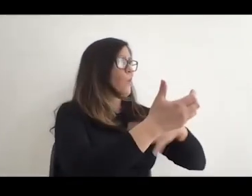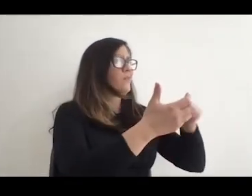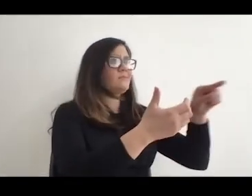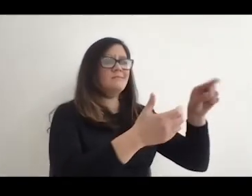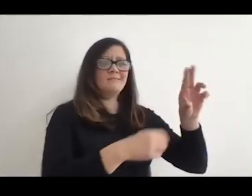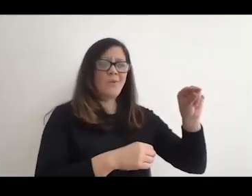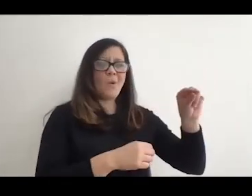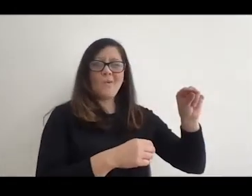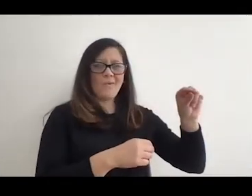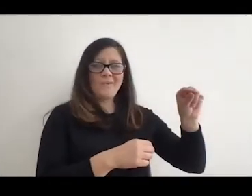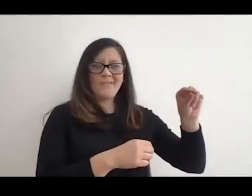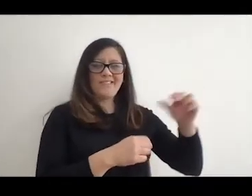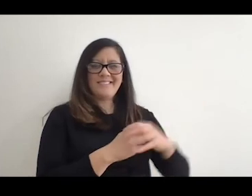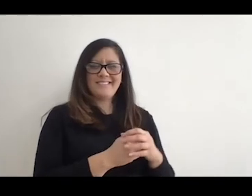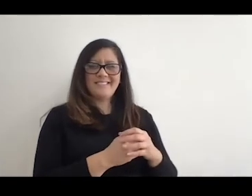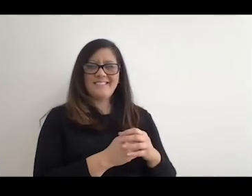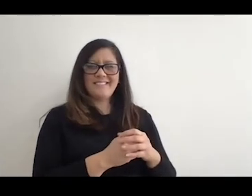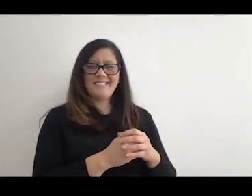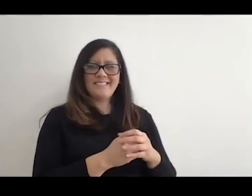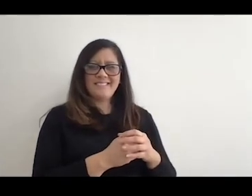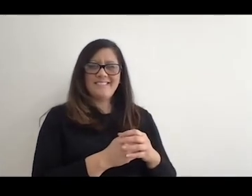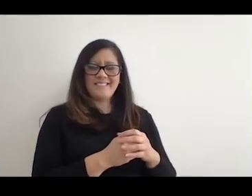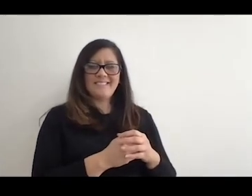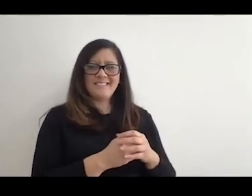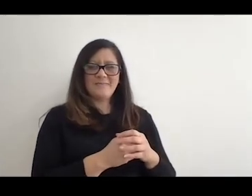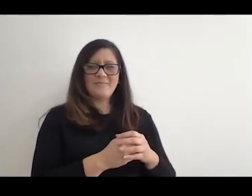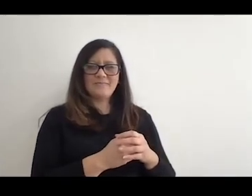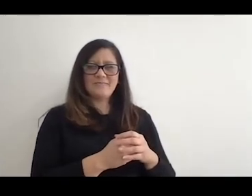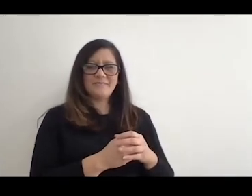But to change the structural barriers.